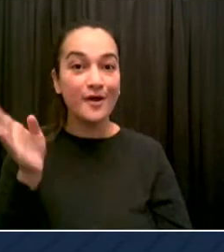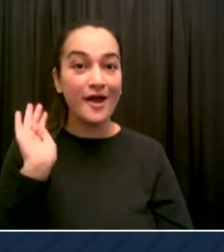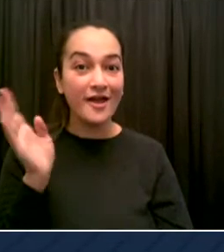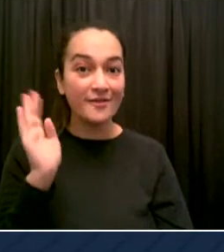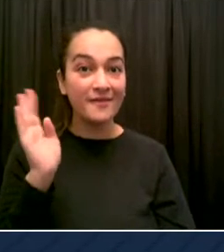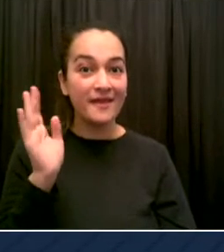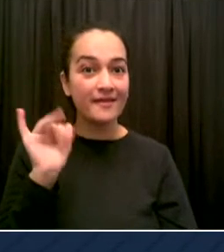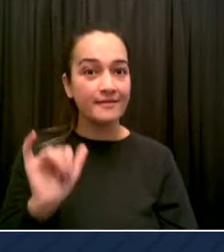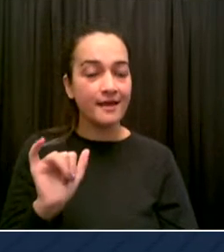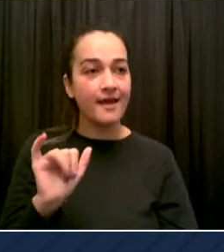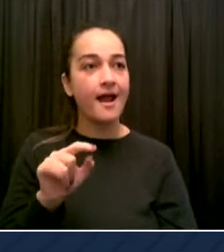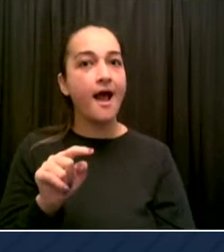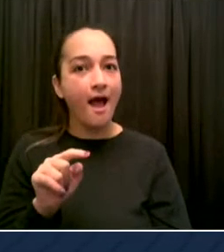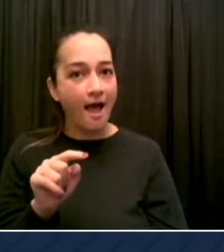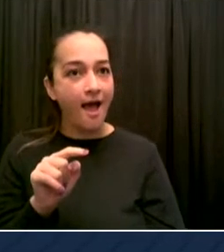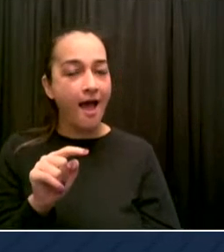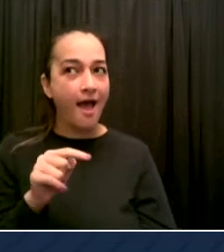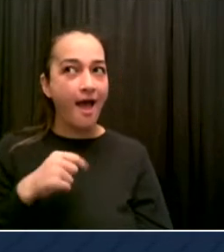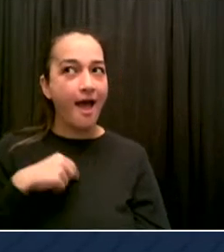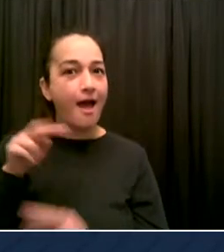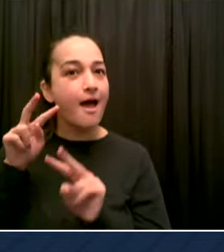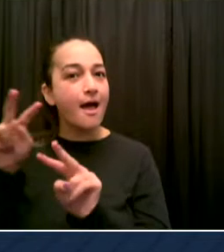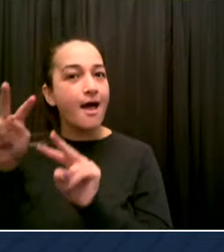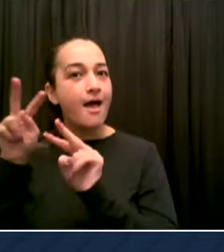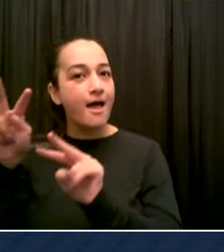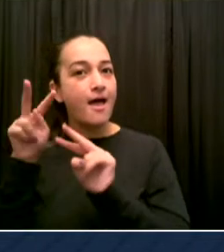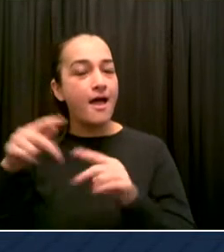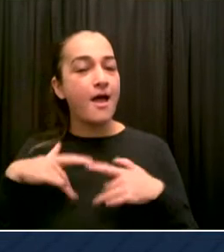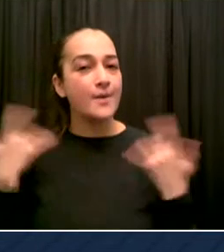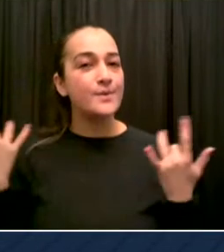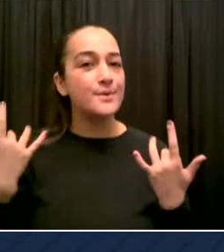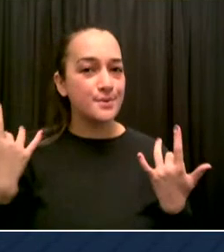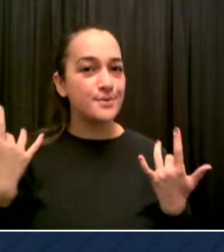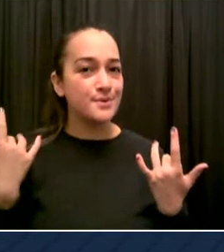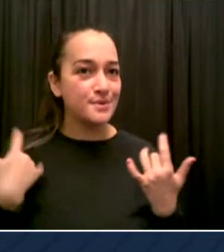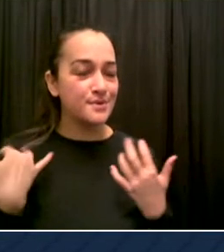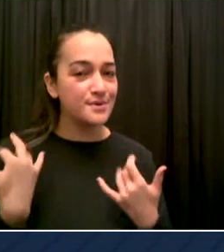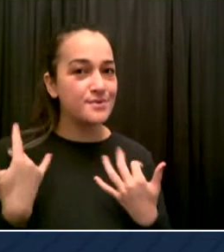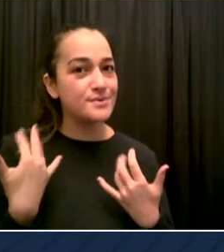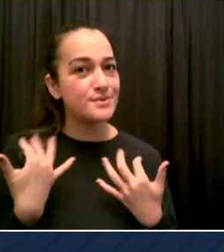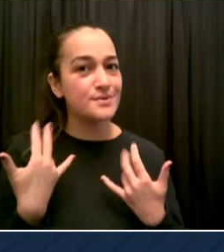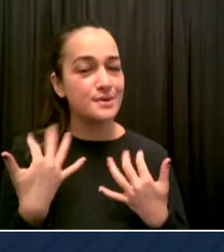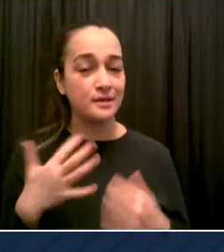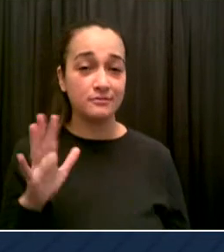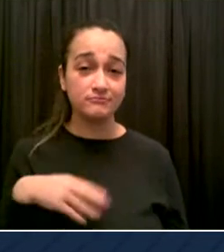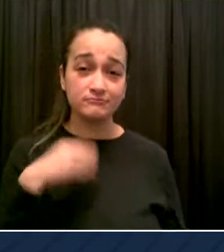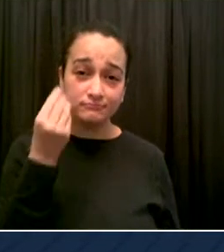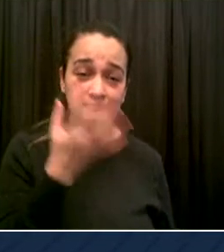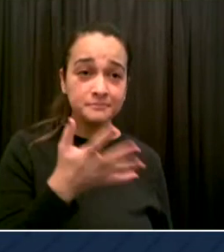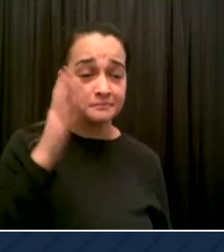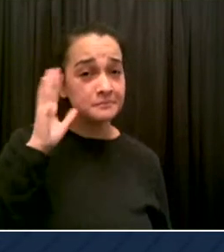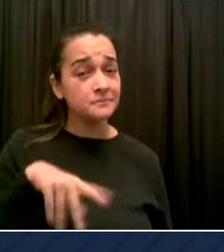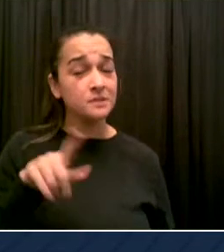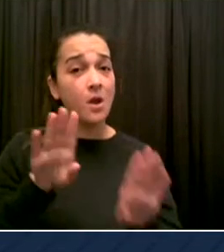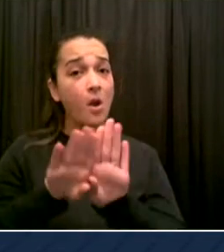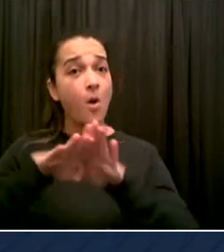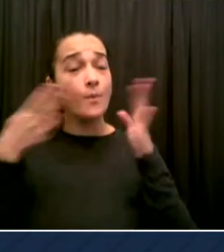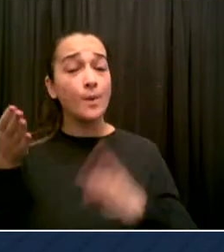GOING TO DO IT SAFELY, HOW THE COUNCIL PARTNERED WITH NEW YORK, HAPPY TO DO THA WTIH TTHE R.CHAI